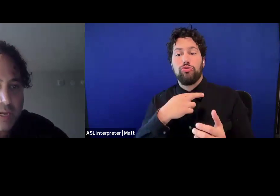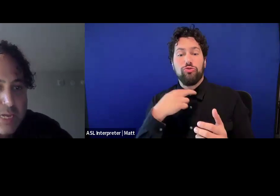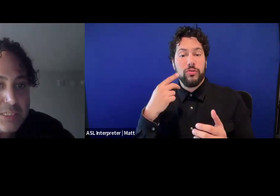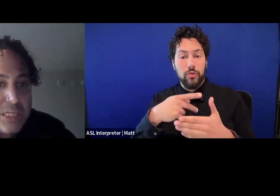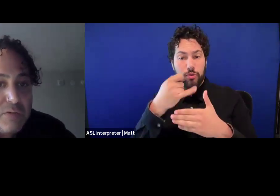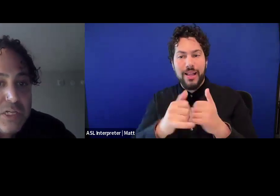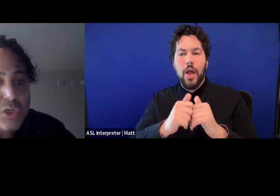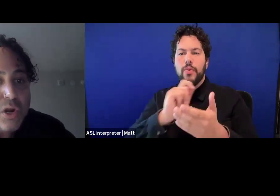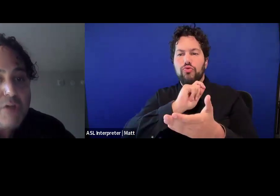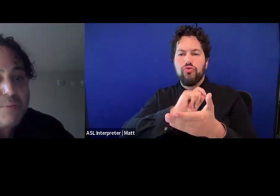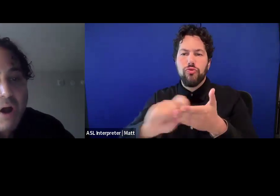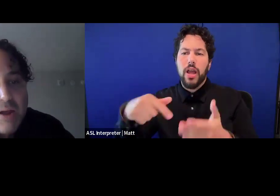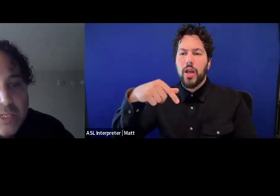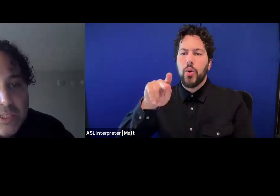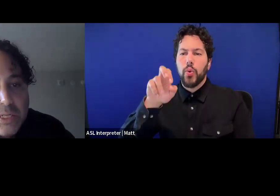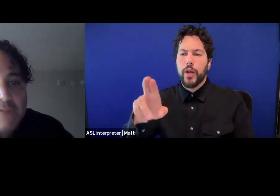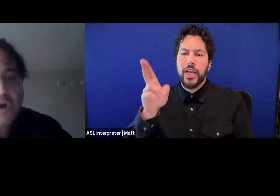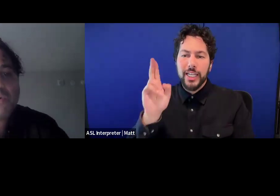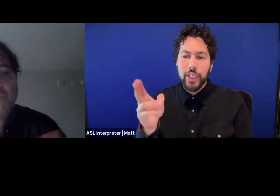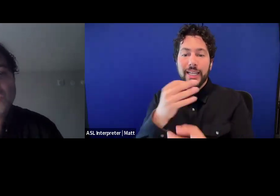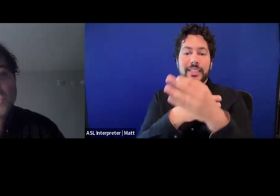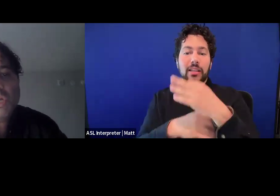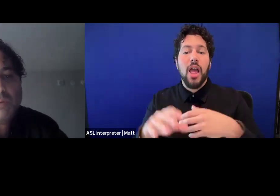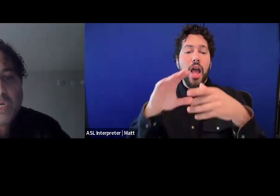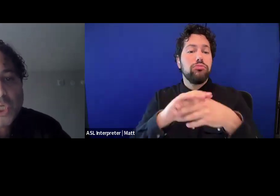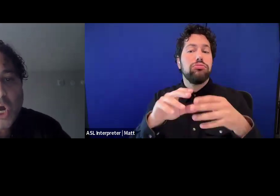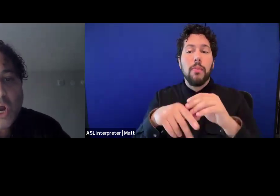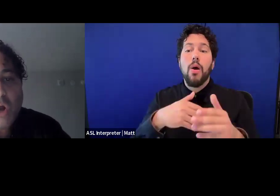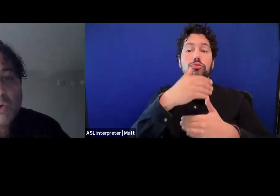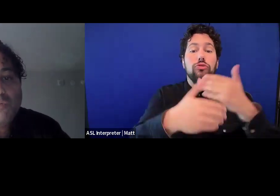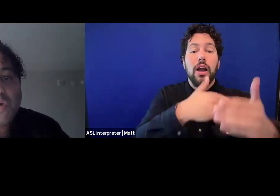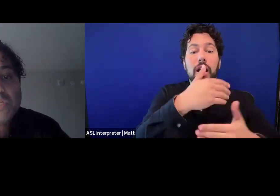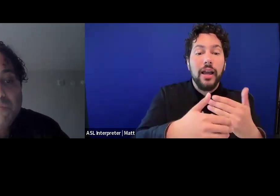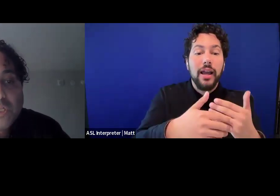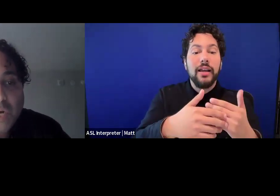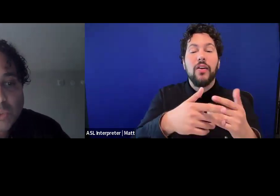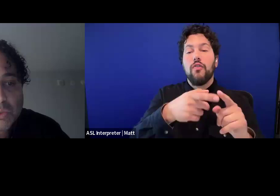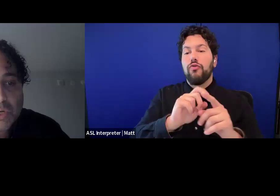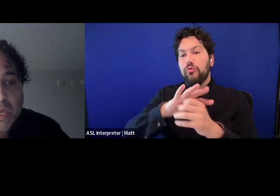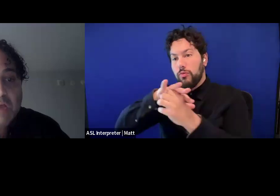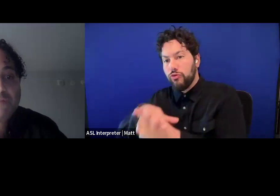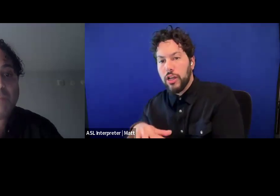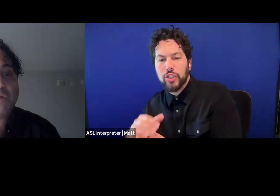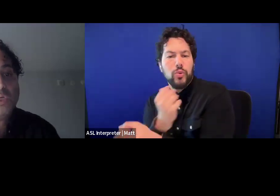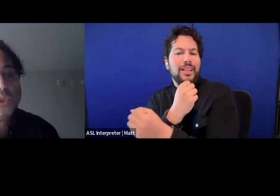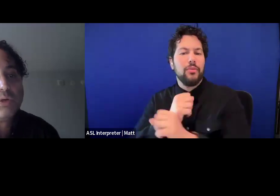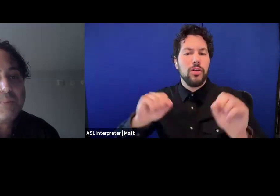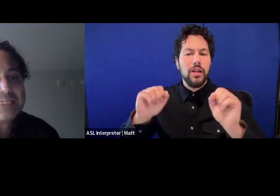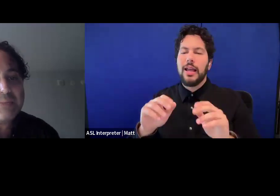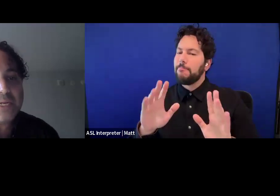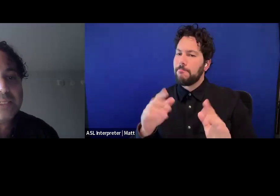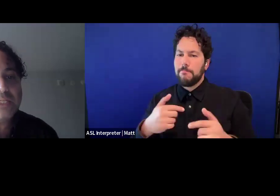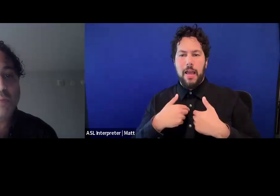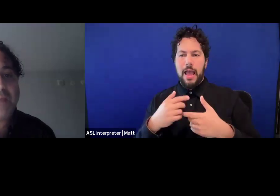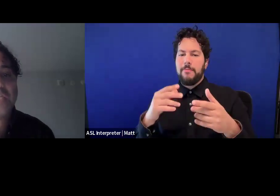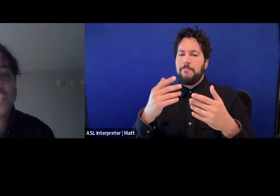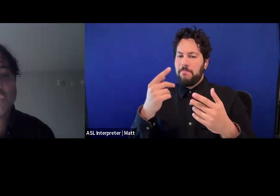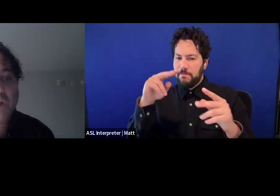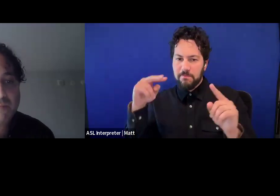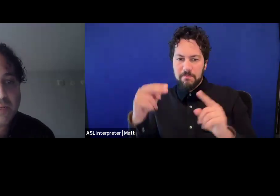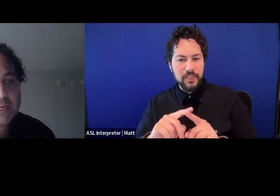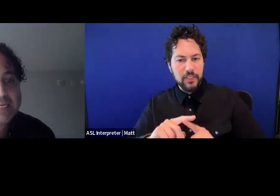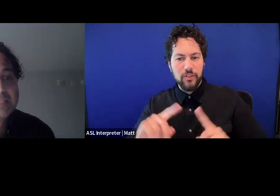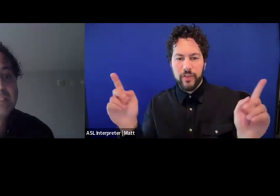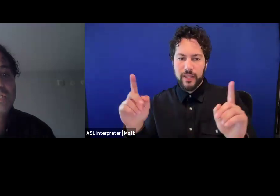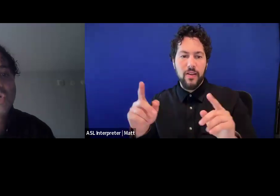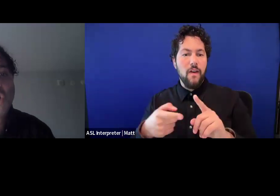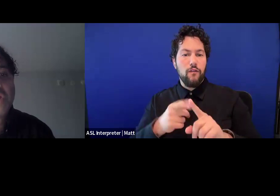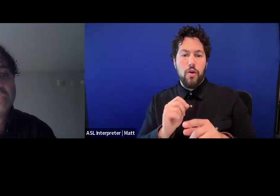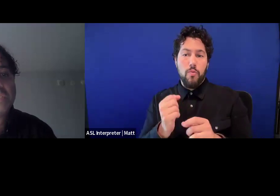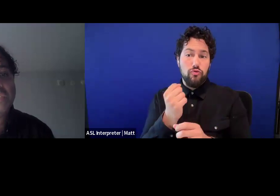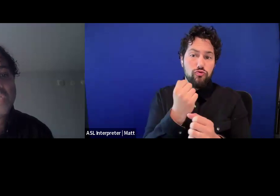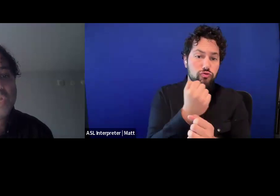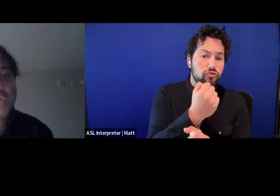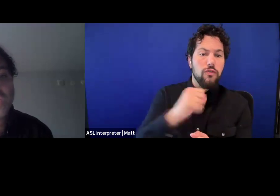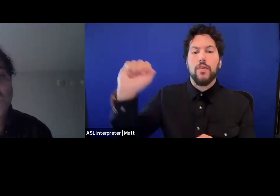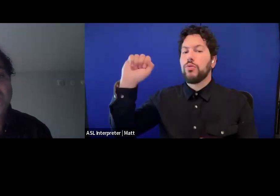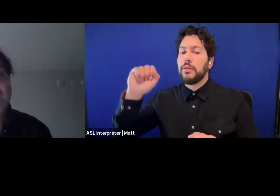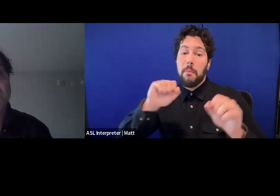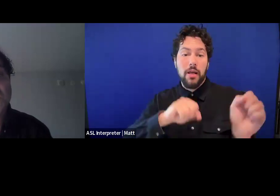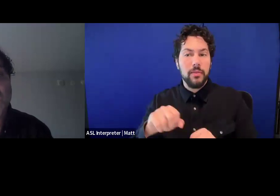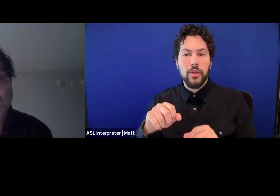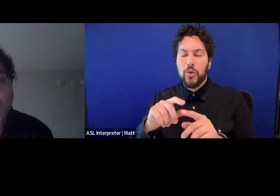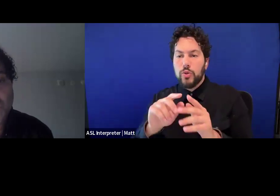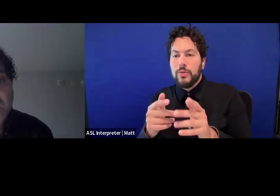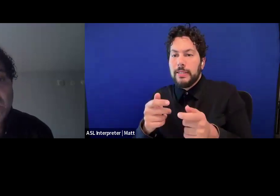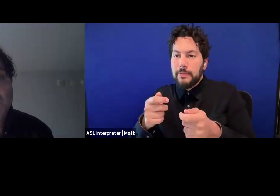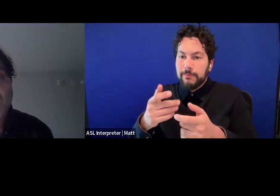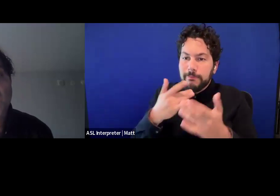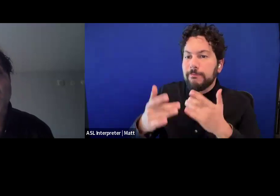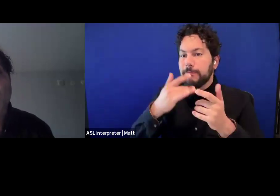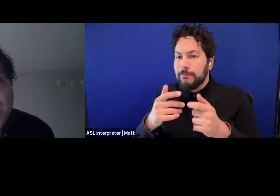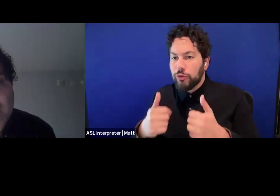Instead of a story of progress from repression to liberation, I argue for a different trajectory, from revolutionary possibility to manage survival. This requires decentering the US and Western Europe, not by ignoring them.